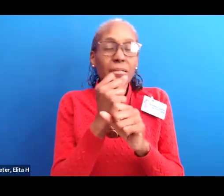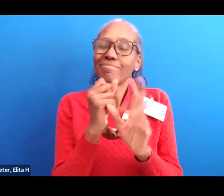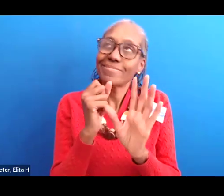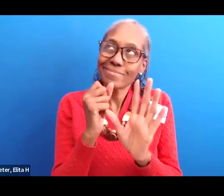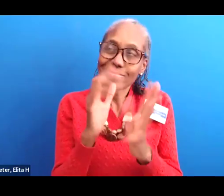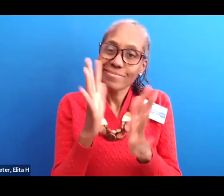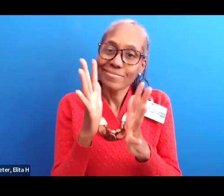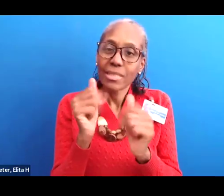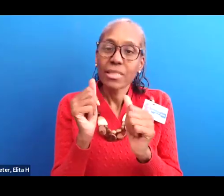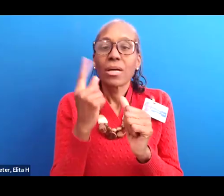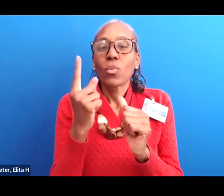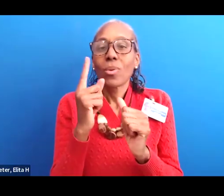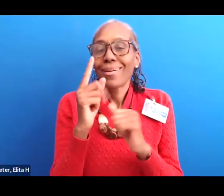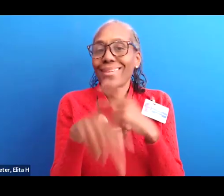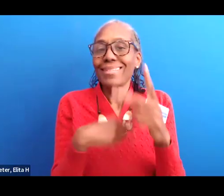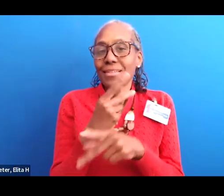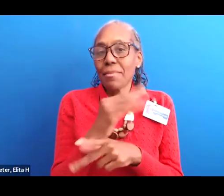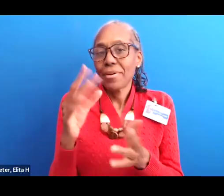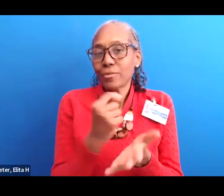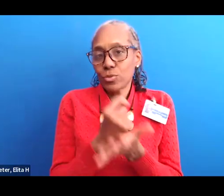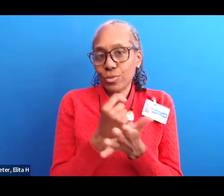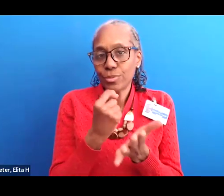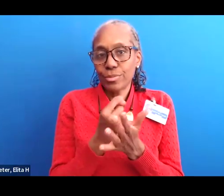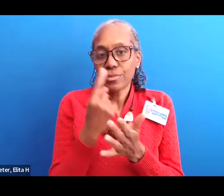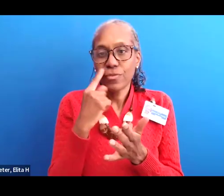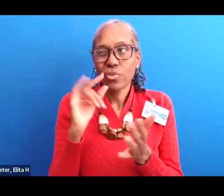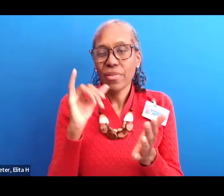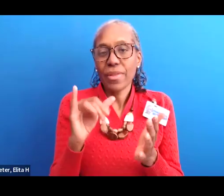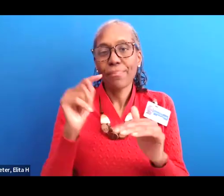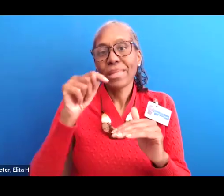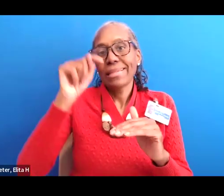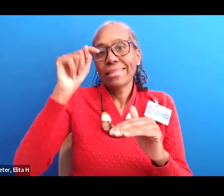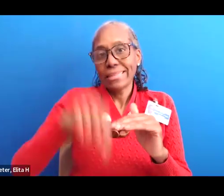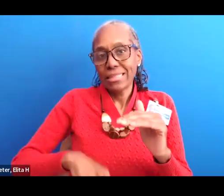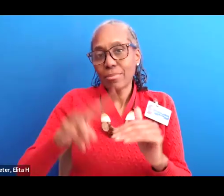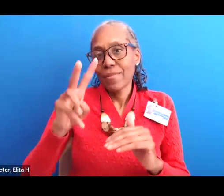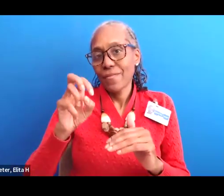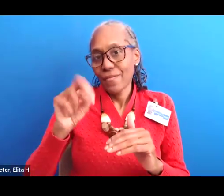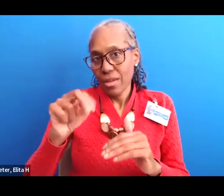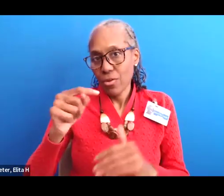there is one treatment for the deep vein thrombosis. Blood thinners is another, those